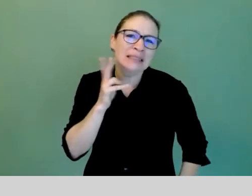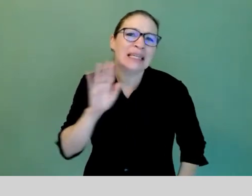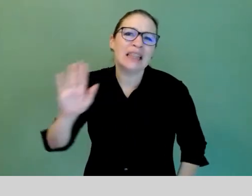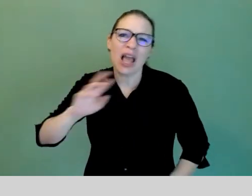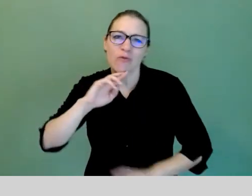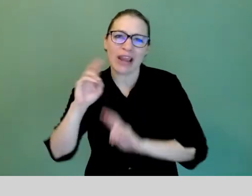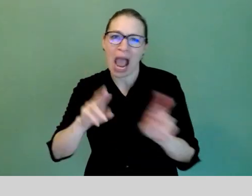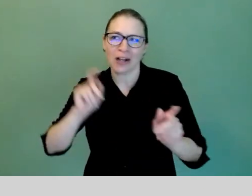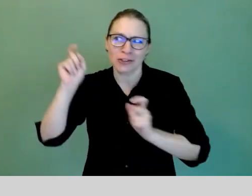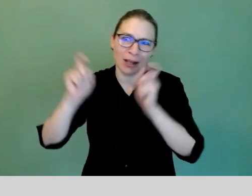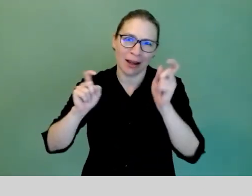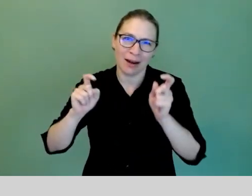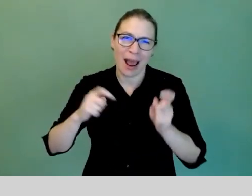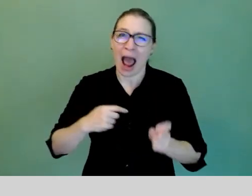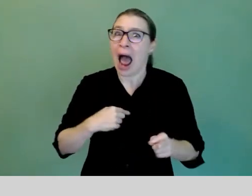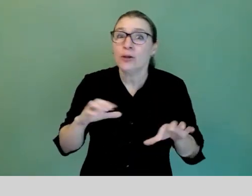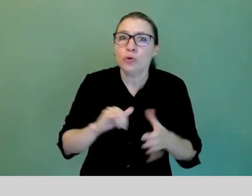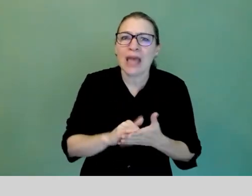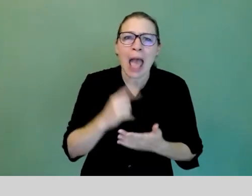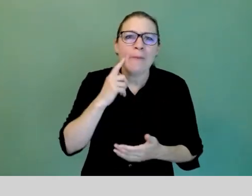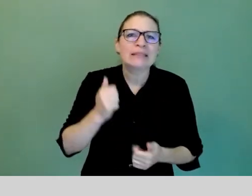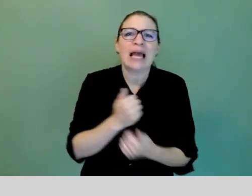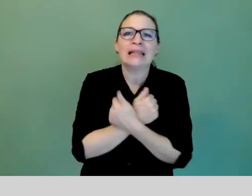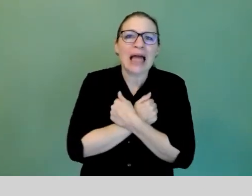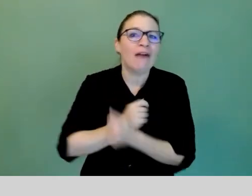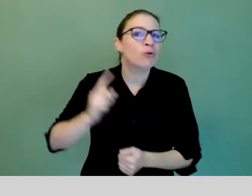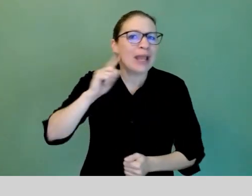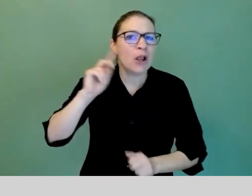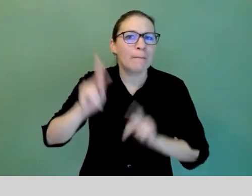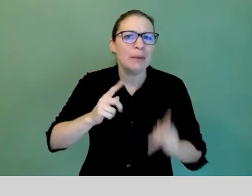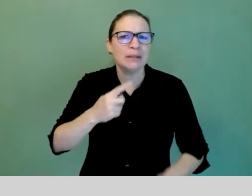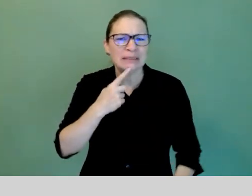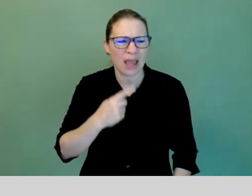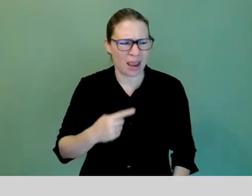I do it just because I love to hear someone say, "But why?"